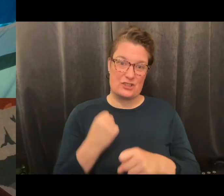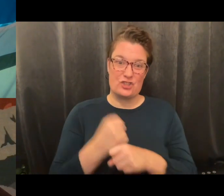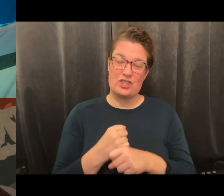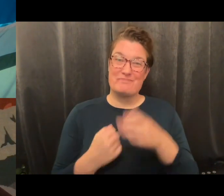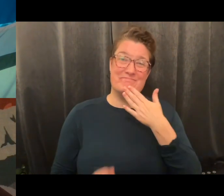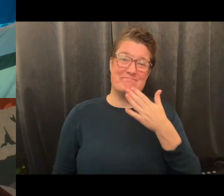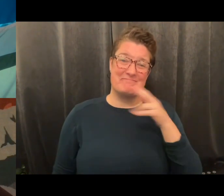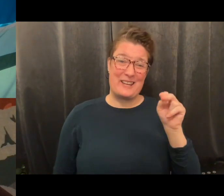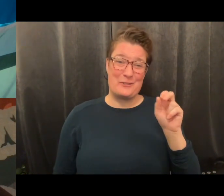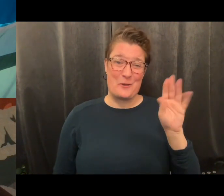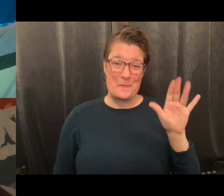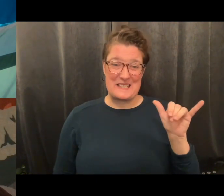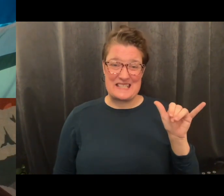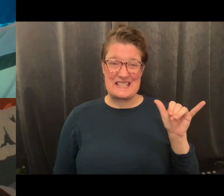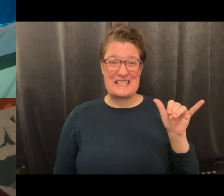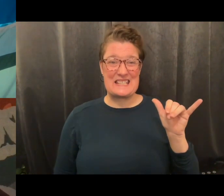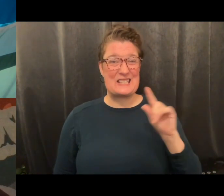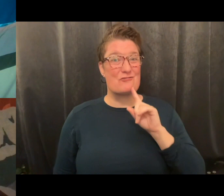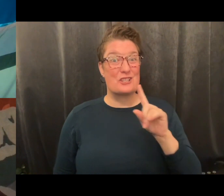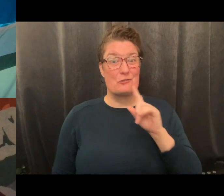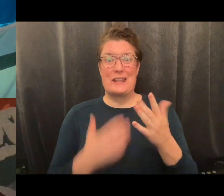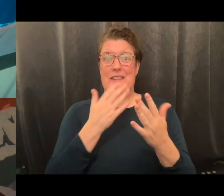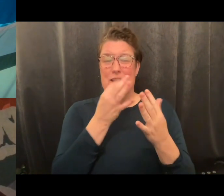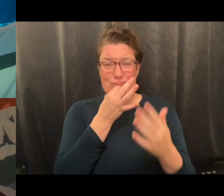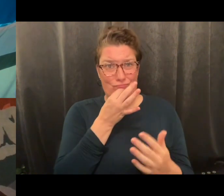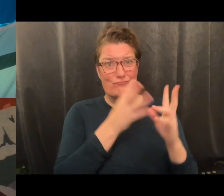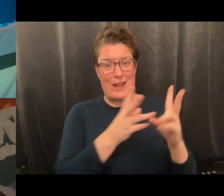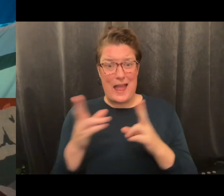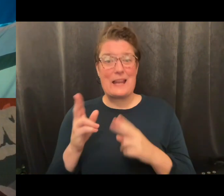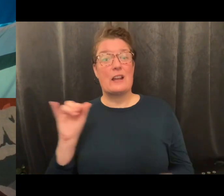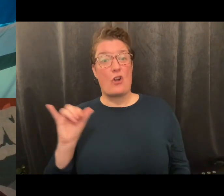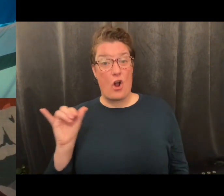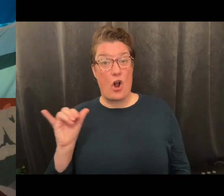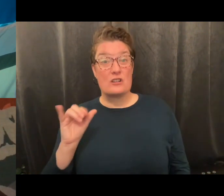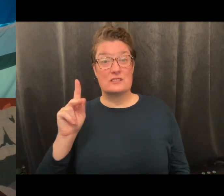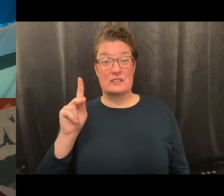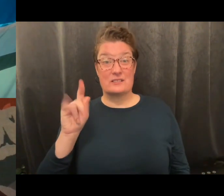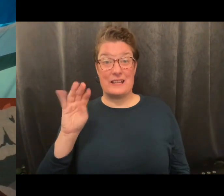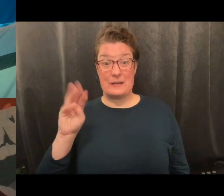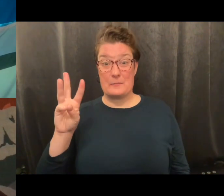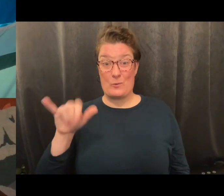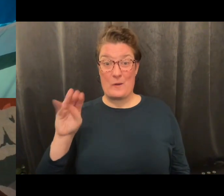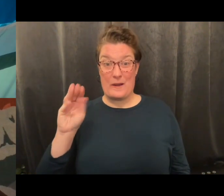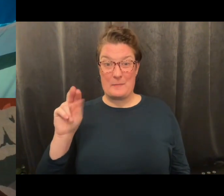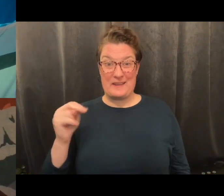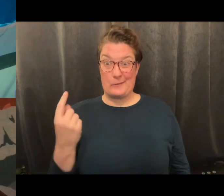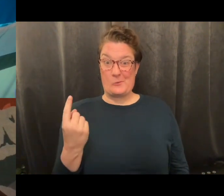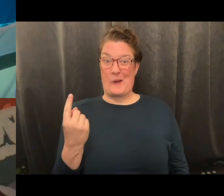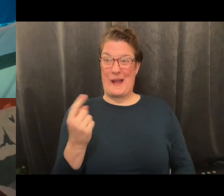And also Kim Wayman, Who is our one employee, um, and learned